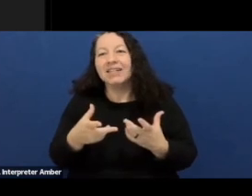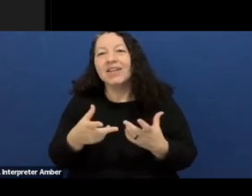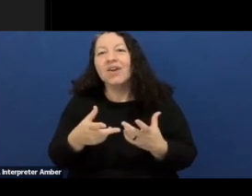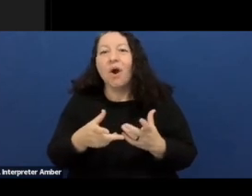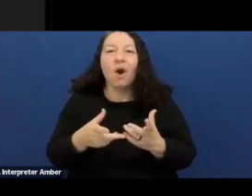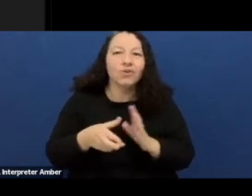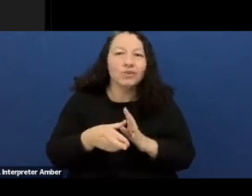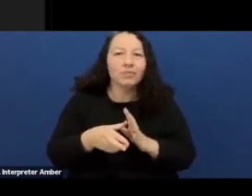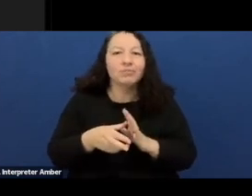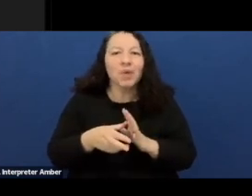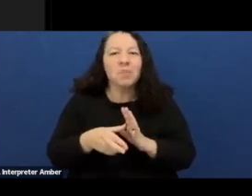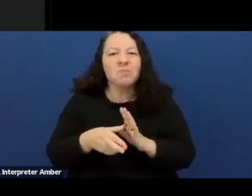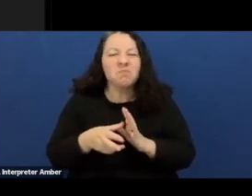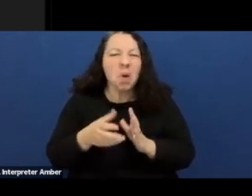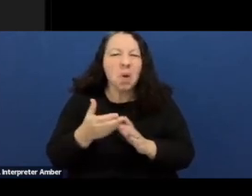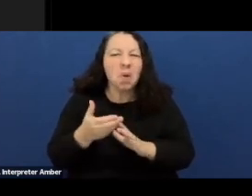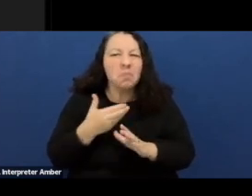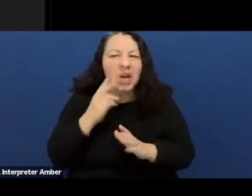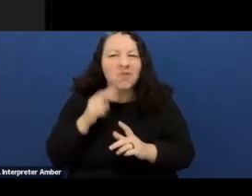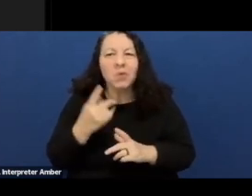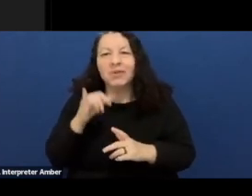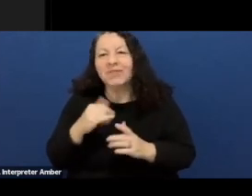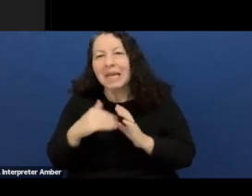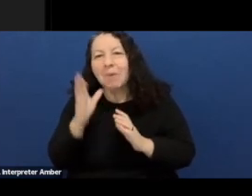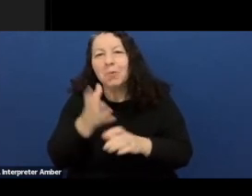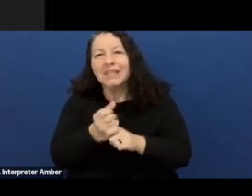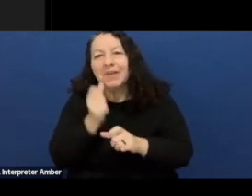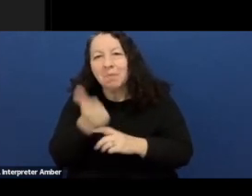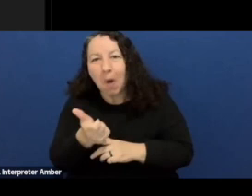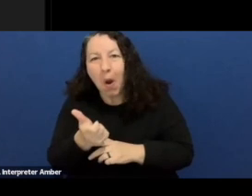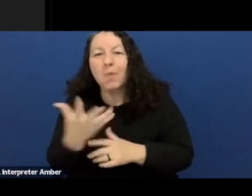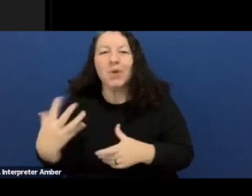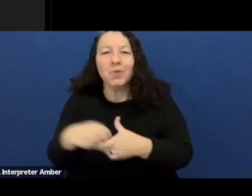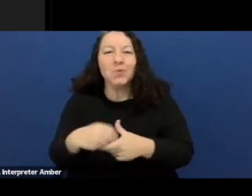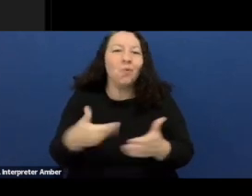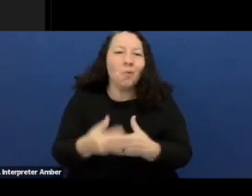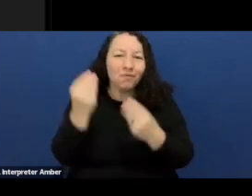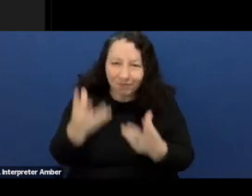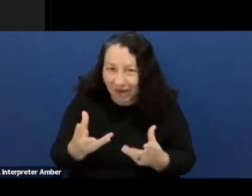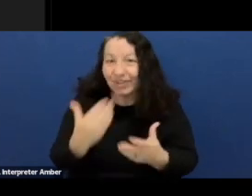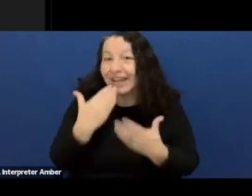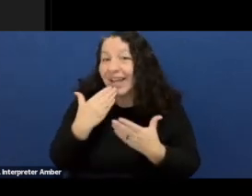us. Like I said, the following slides are just previews of an email that you will get